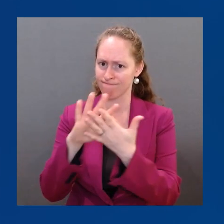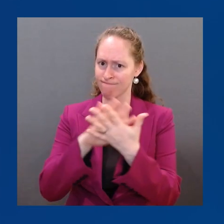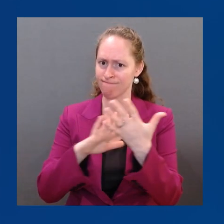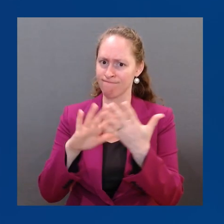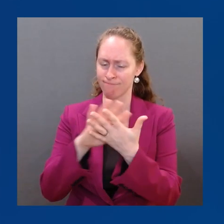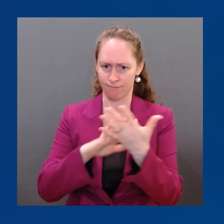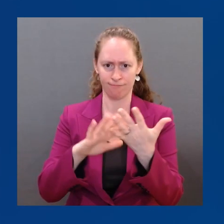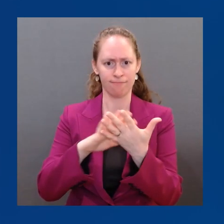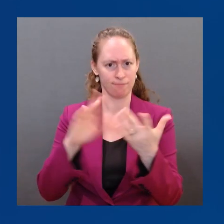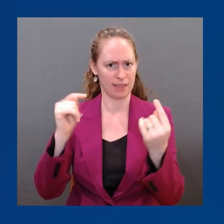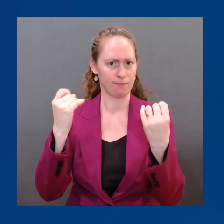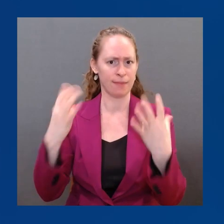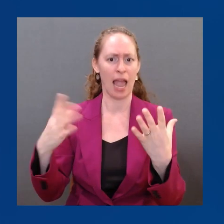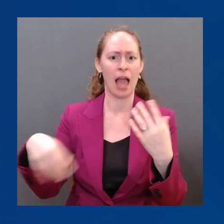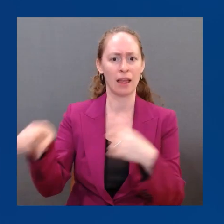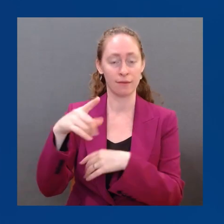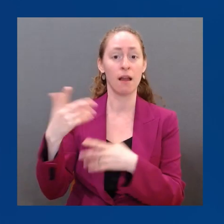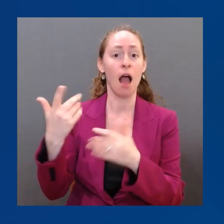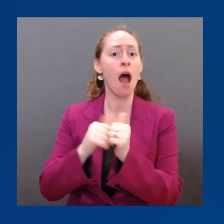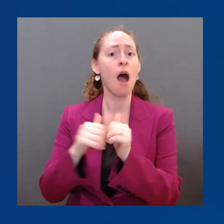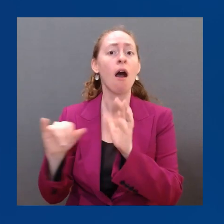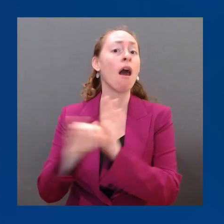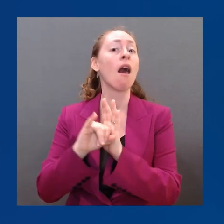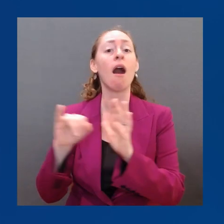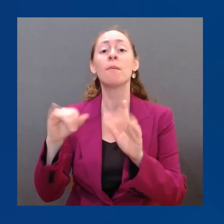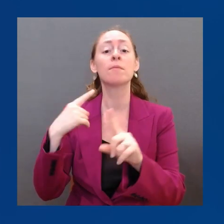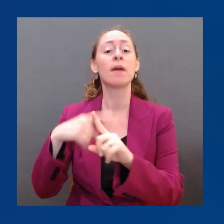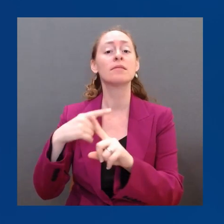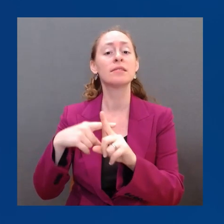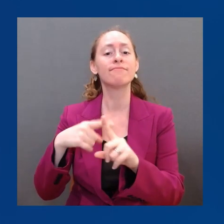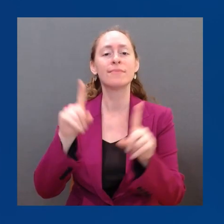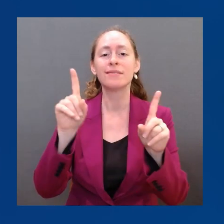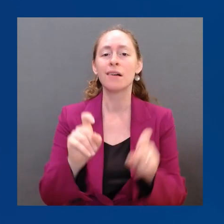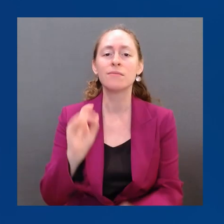Home tests are great, by the way. I've been a huge fan of home tests for the last two years.